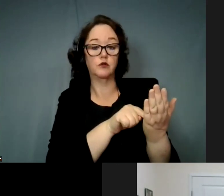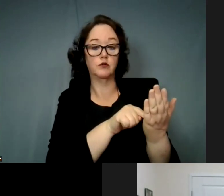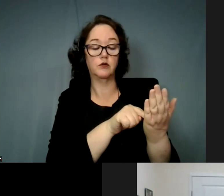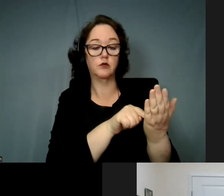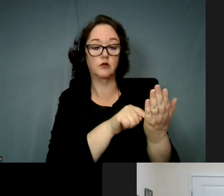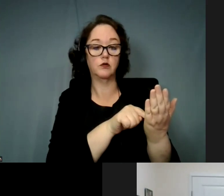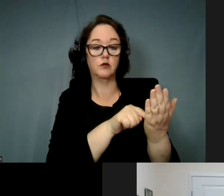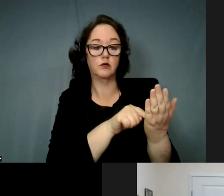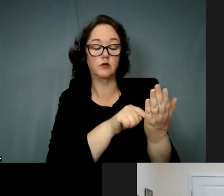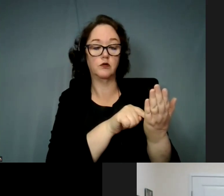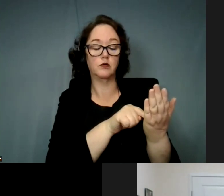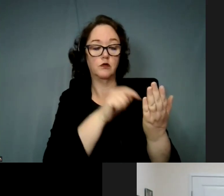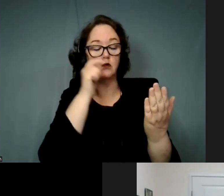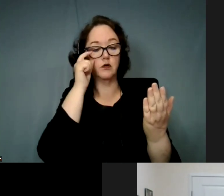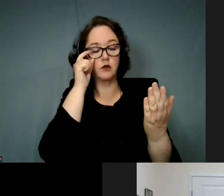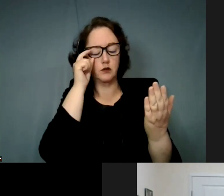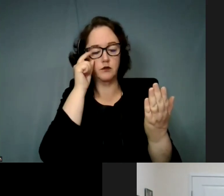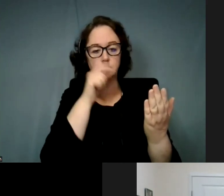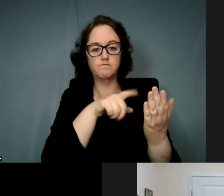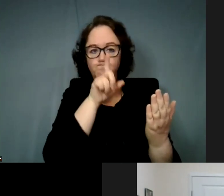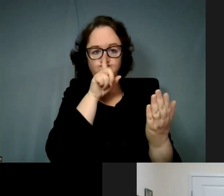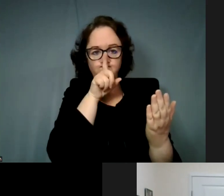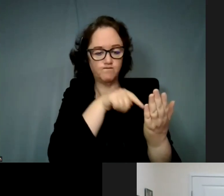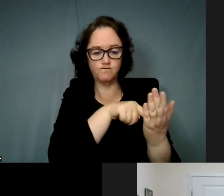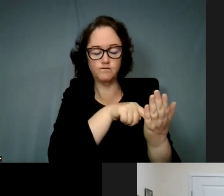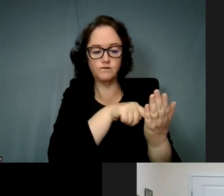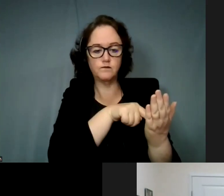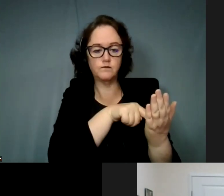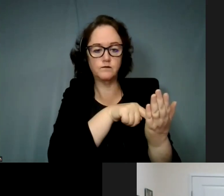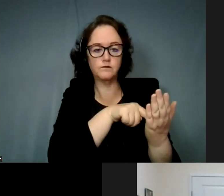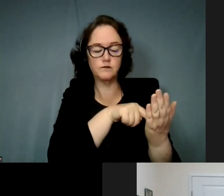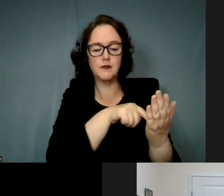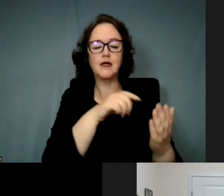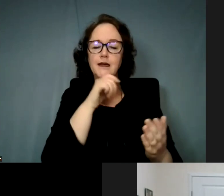wasn't your typical nursing home. It was just for people